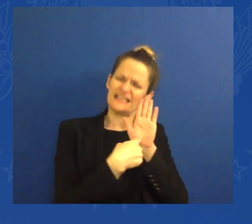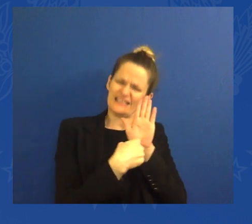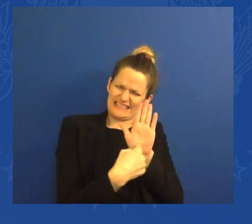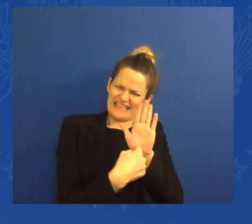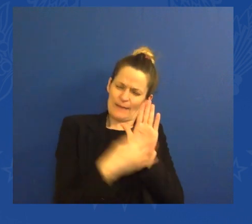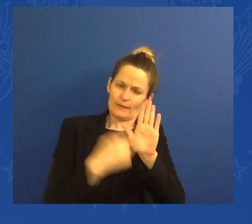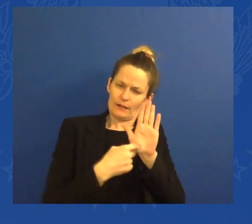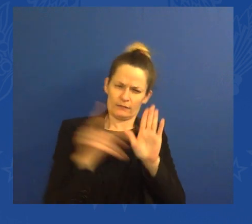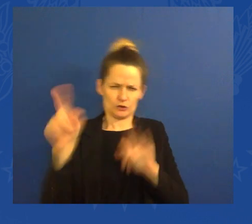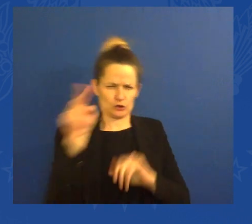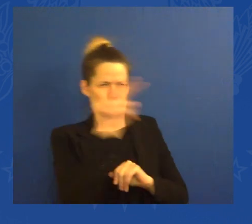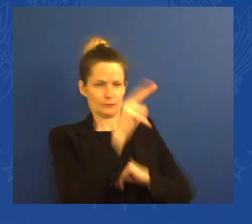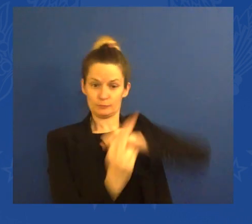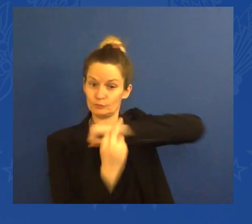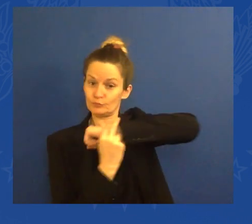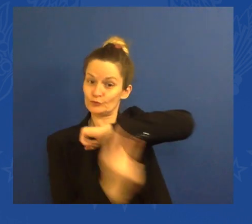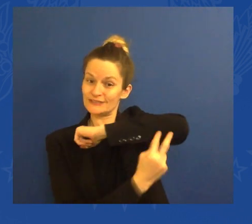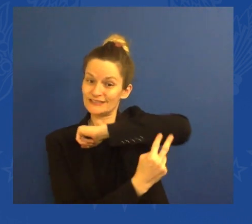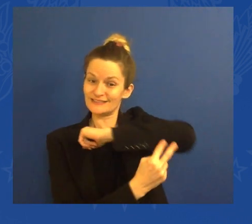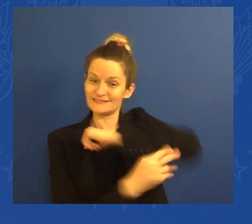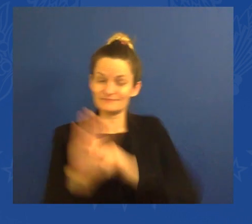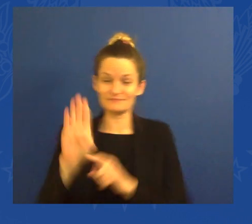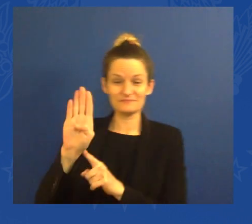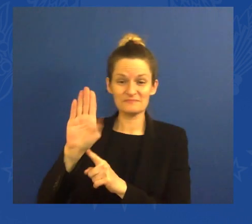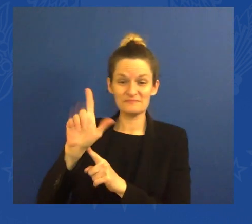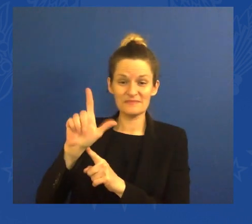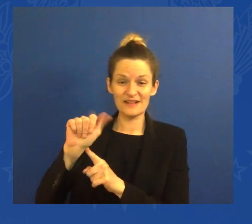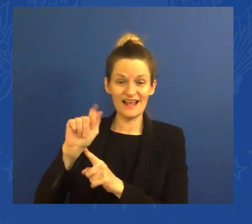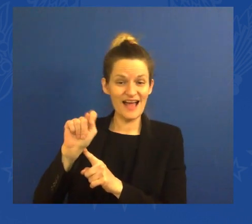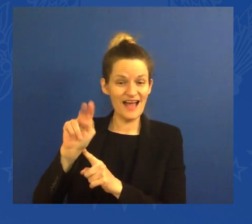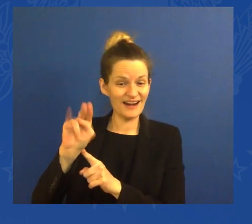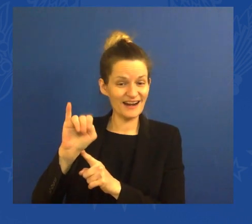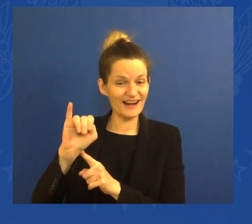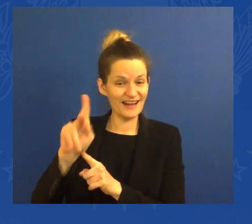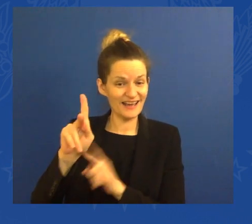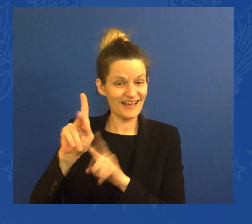The investment in the nation's infrastructure is vital to our communities.